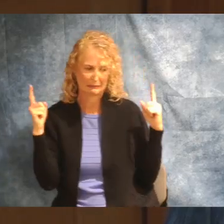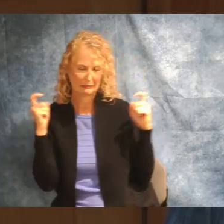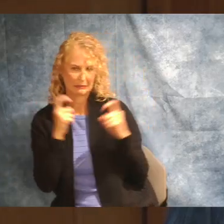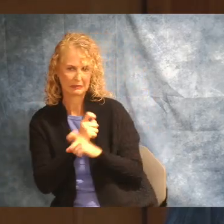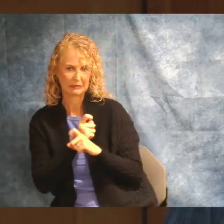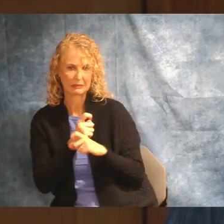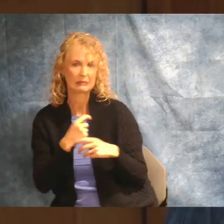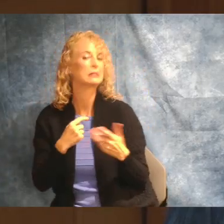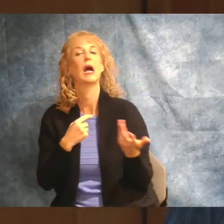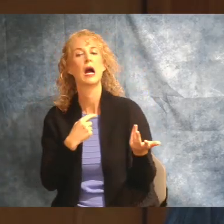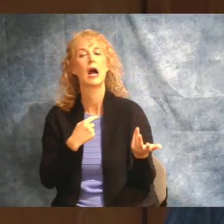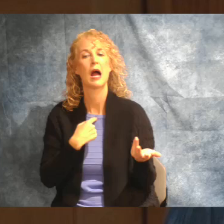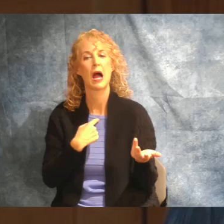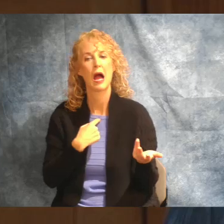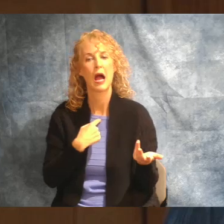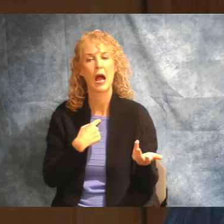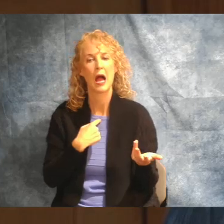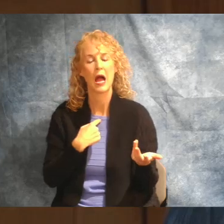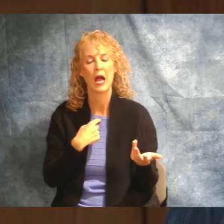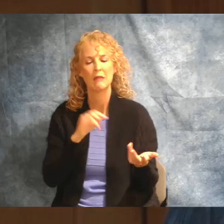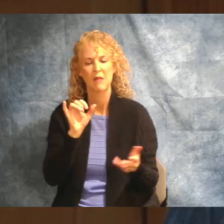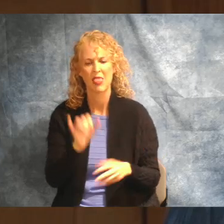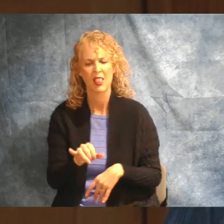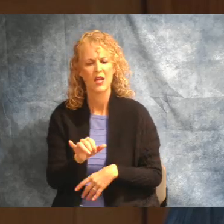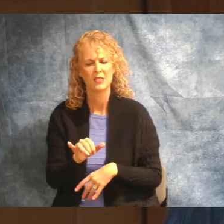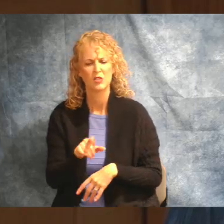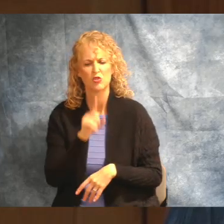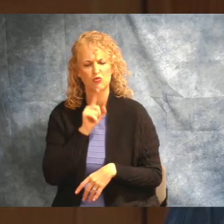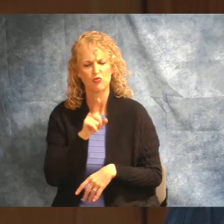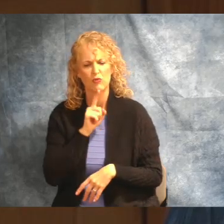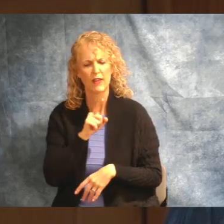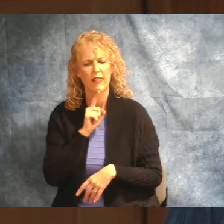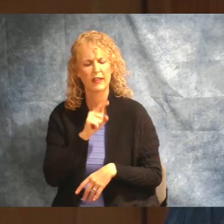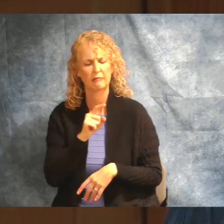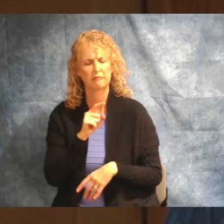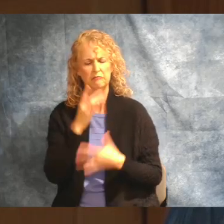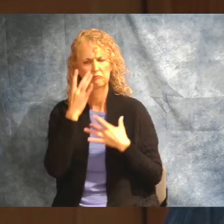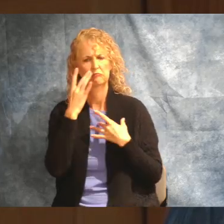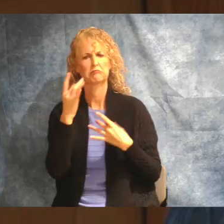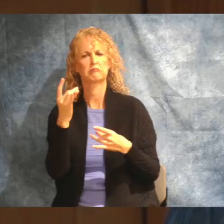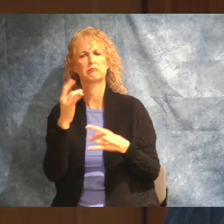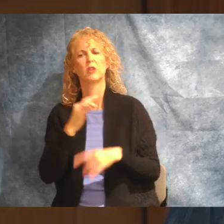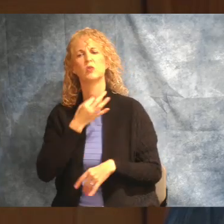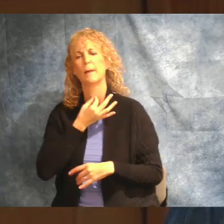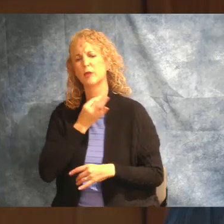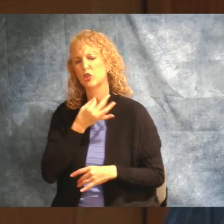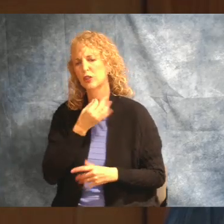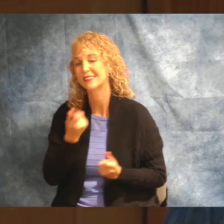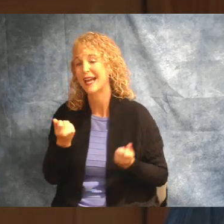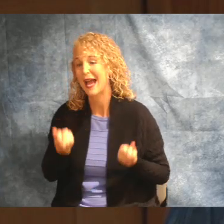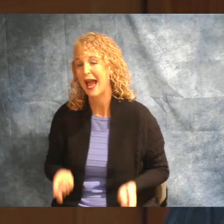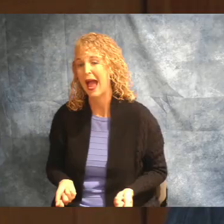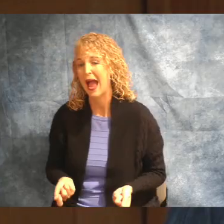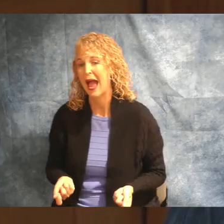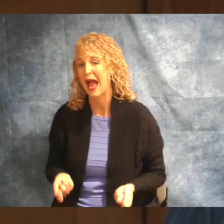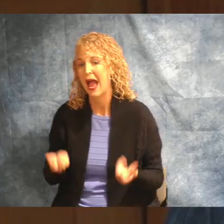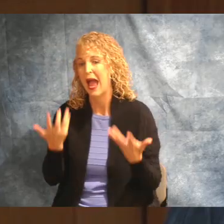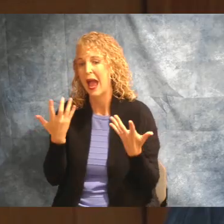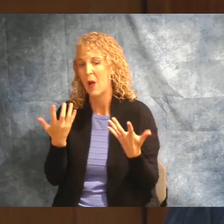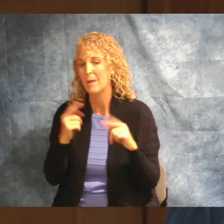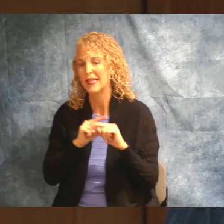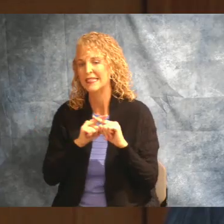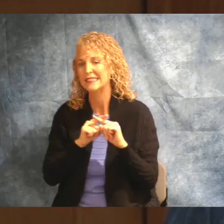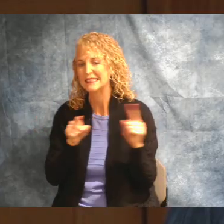I I'm just struck by that. and so I wonder how many jurisdictions do not participate in the CDBG.